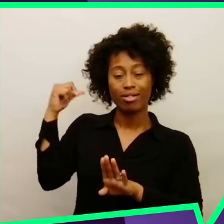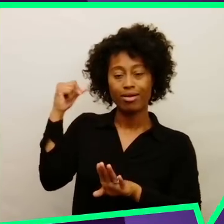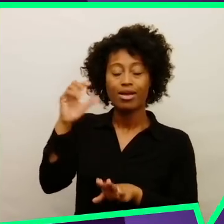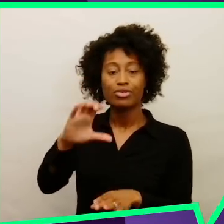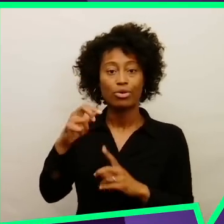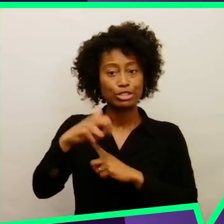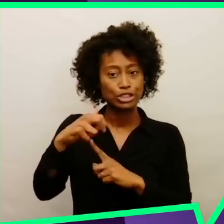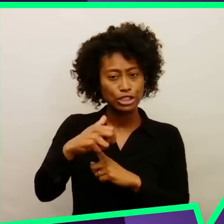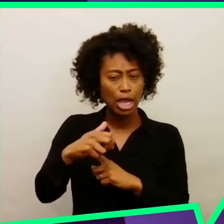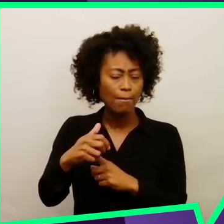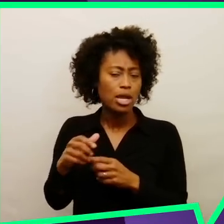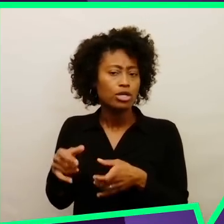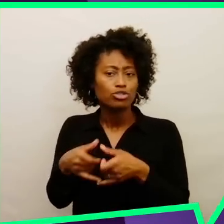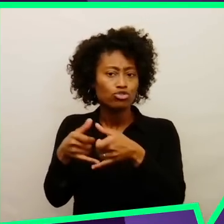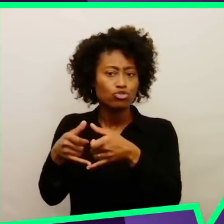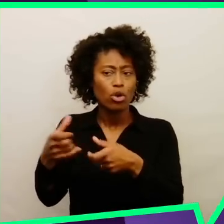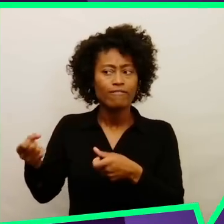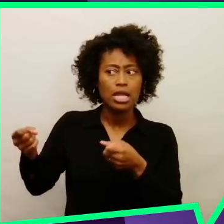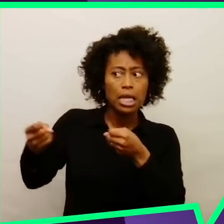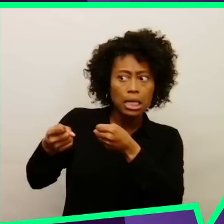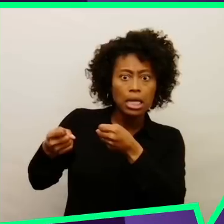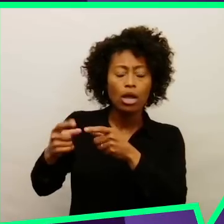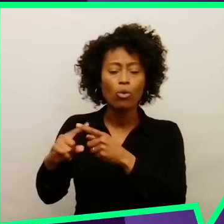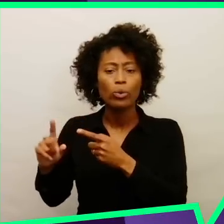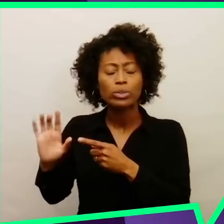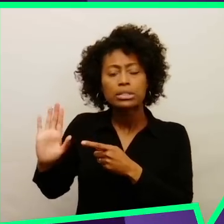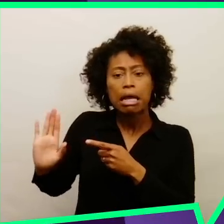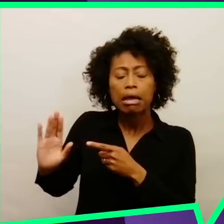trophies. [COLIN BEGINS]